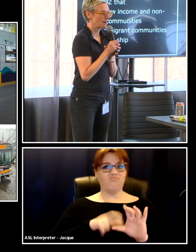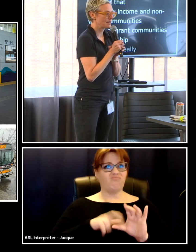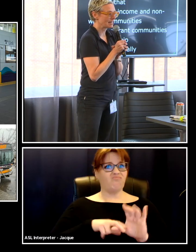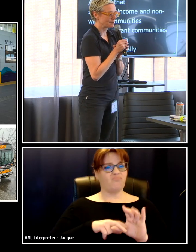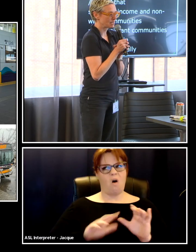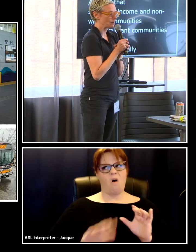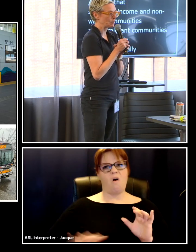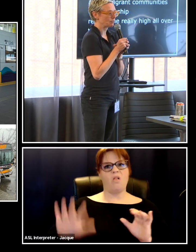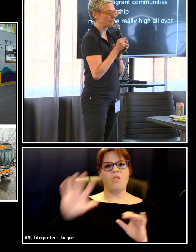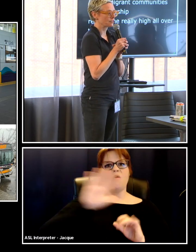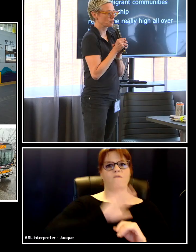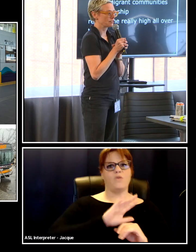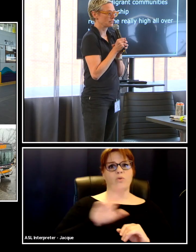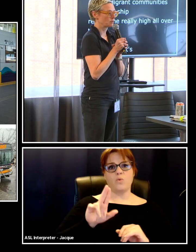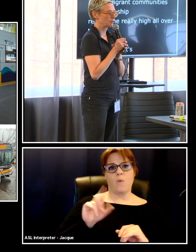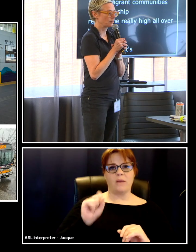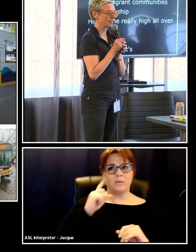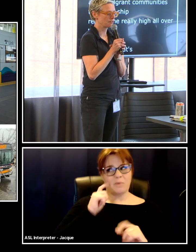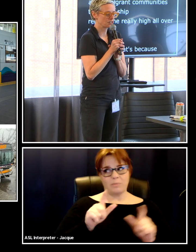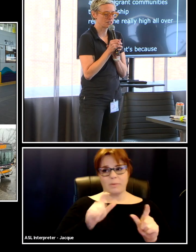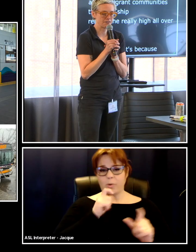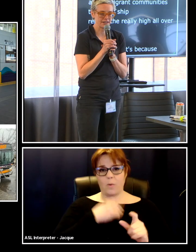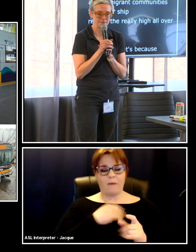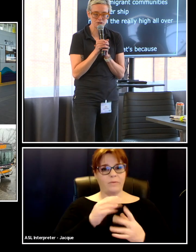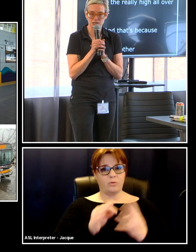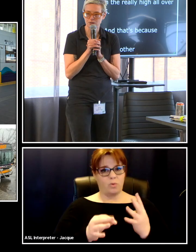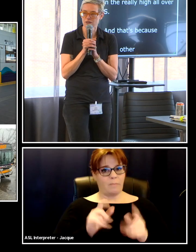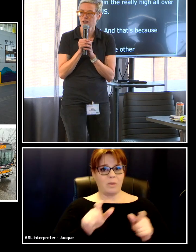um and that's because people don't have other choices. People, you know, are sharing multiple